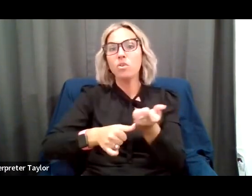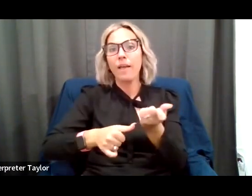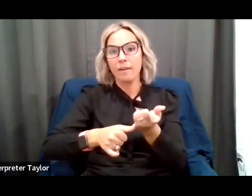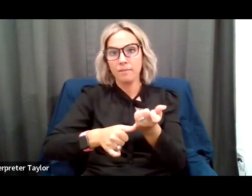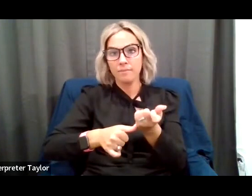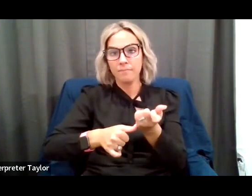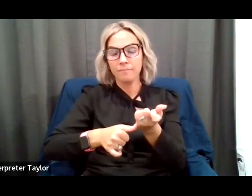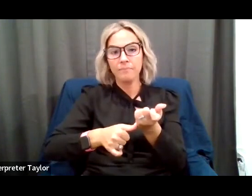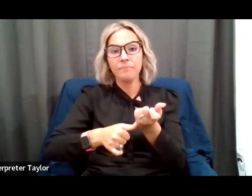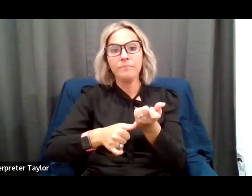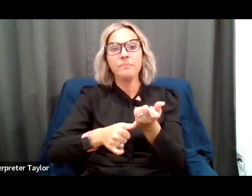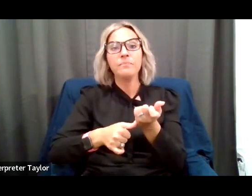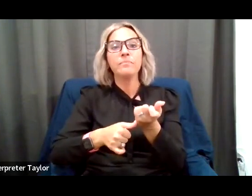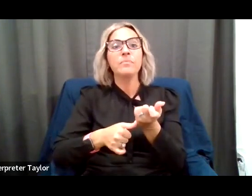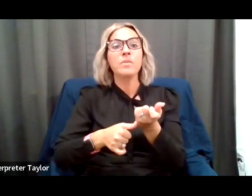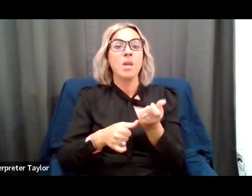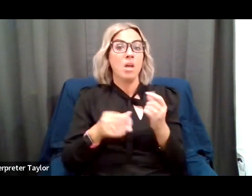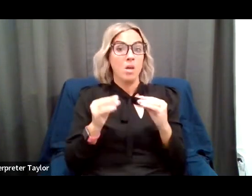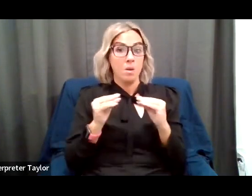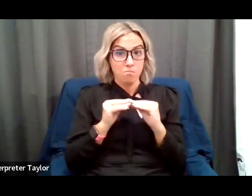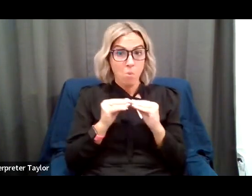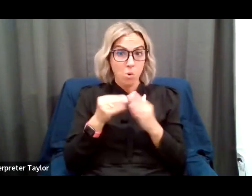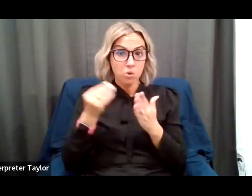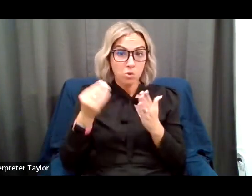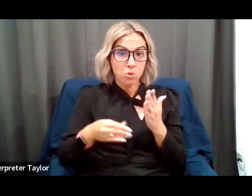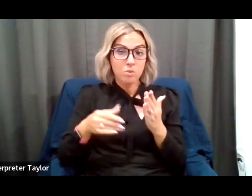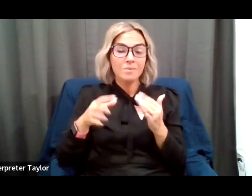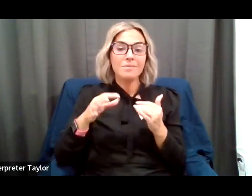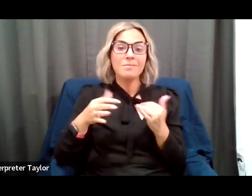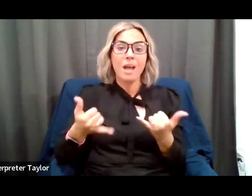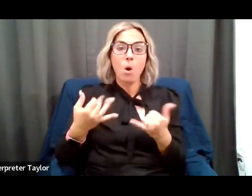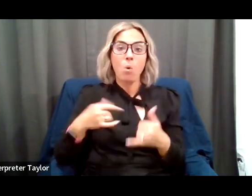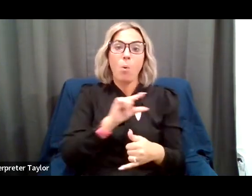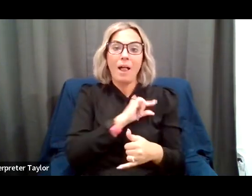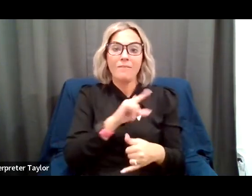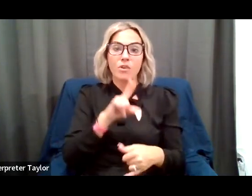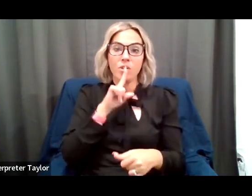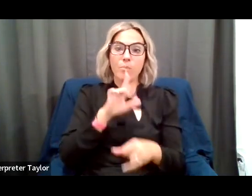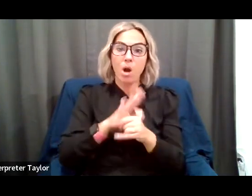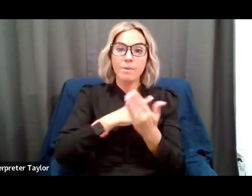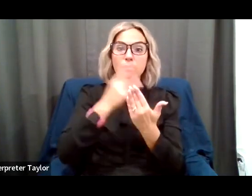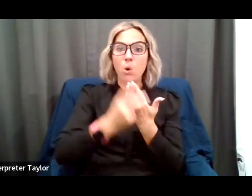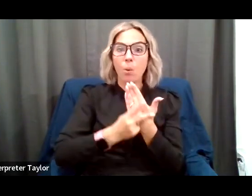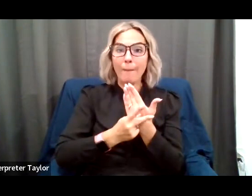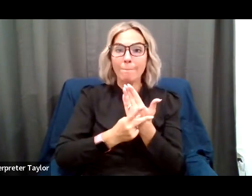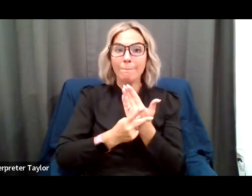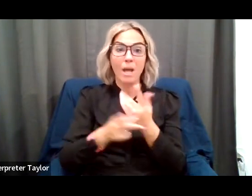Uh, more students can qualify now for the Promise program and go free, tuition-free.